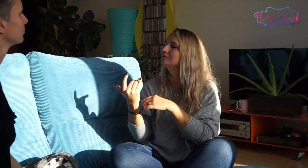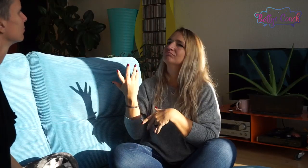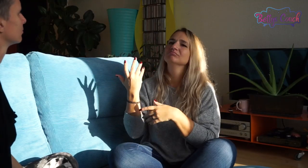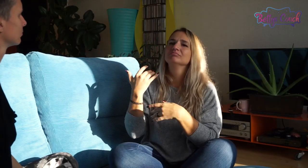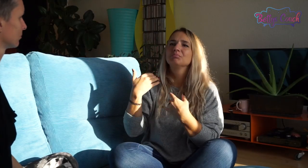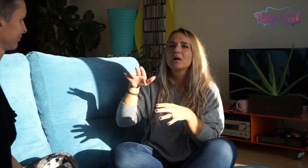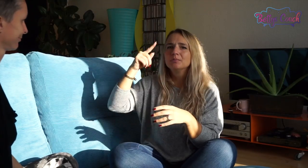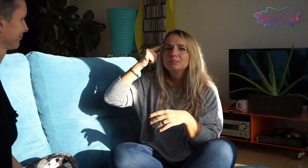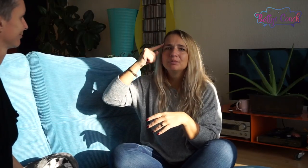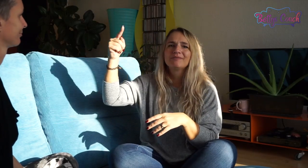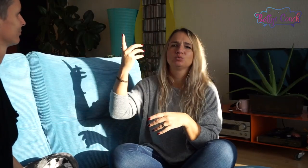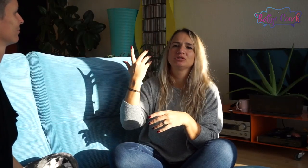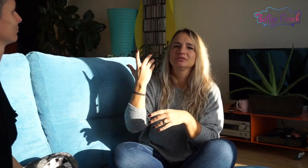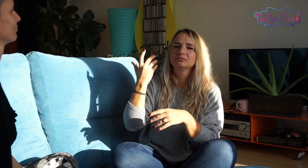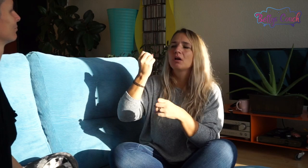I am more aware.